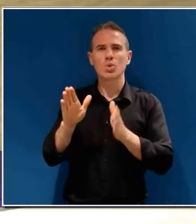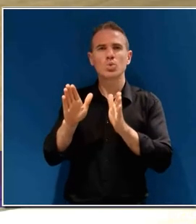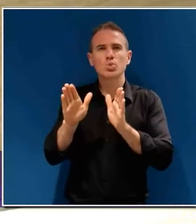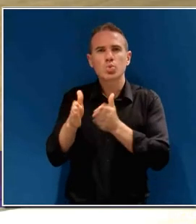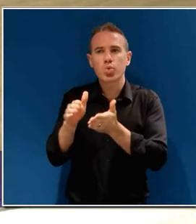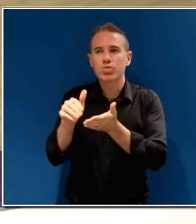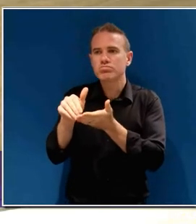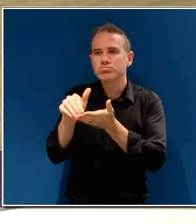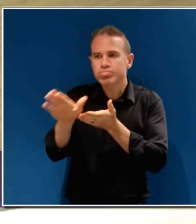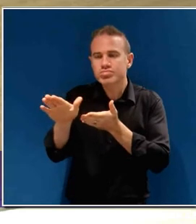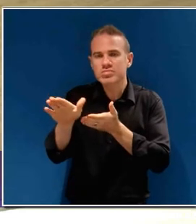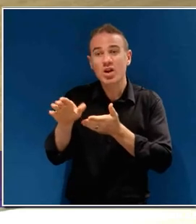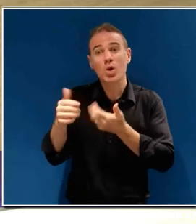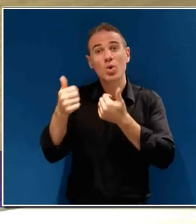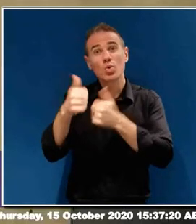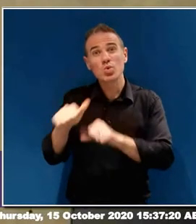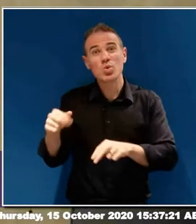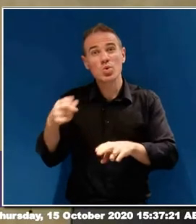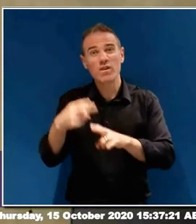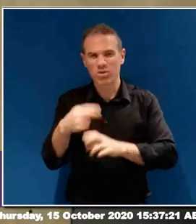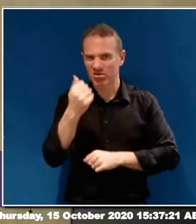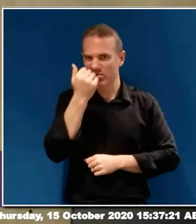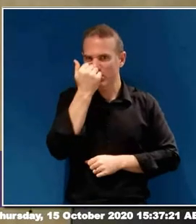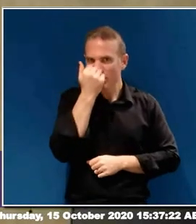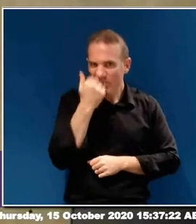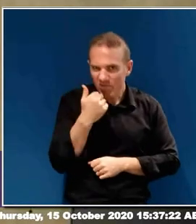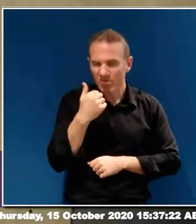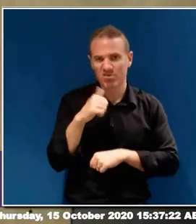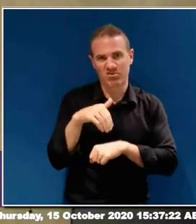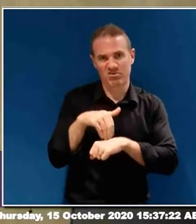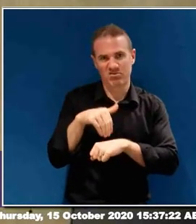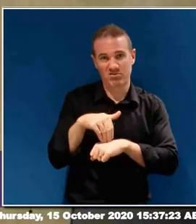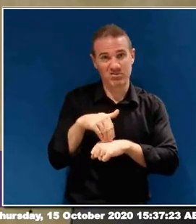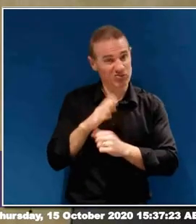Do I have that correct? That's true.